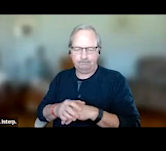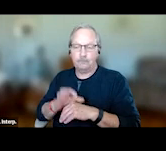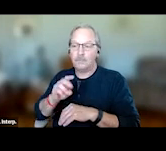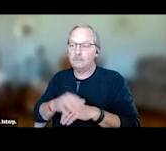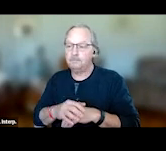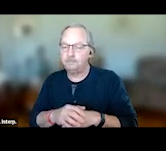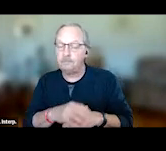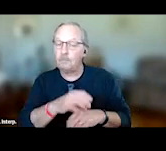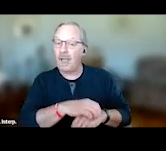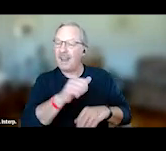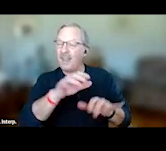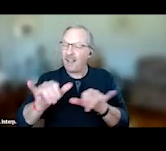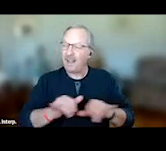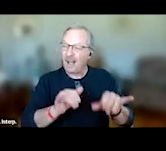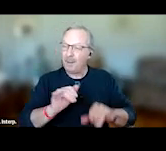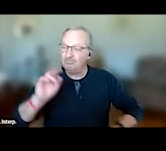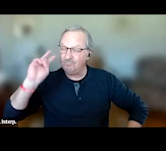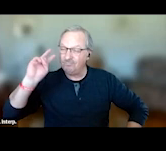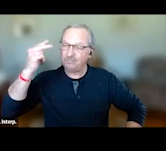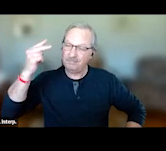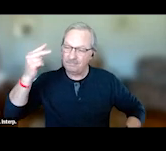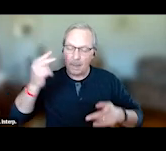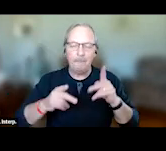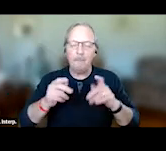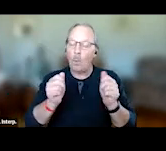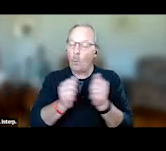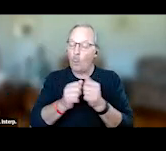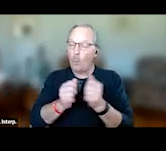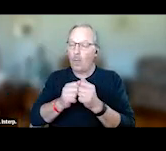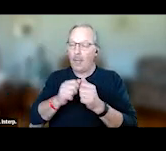Another very common misconception is that people with psychosis are much more violent than others,